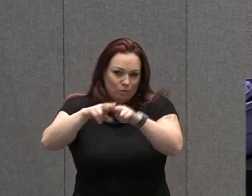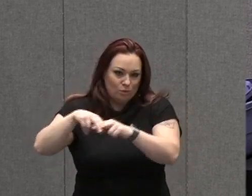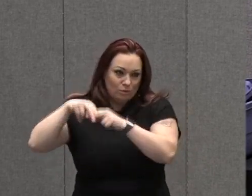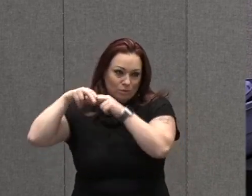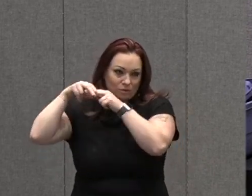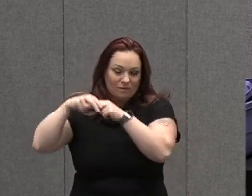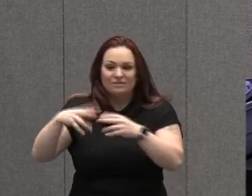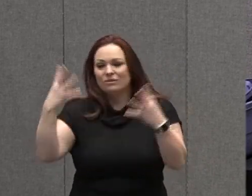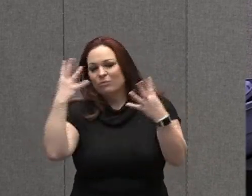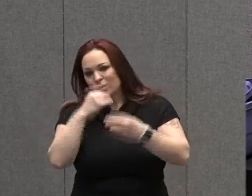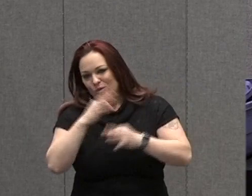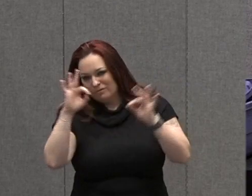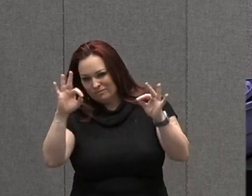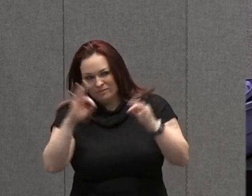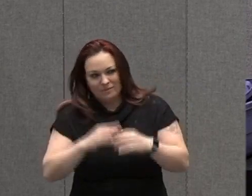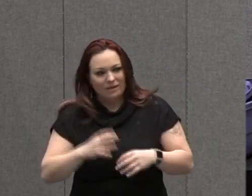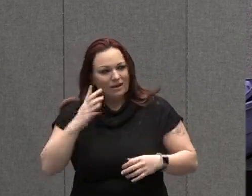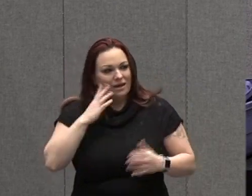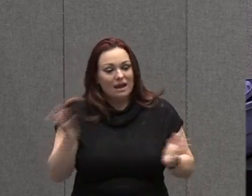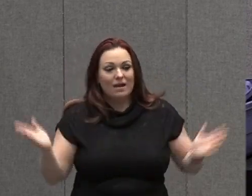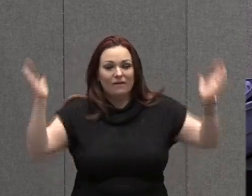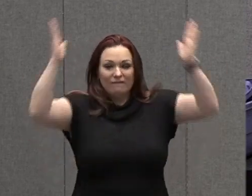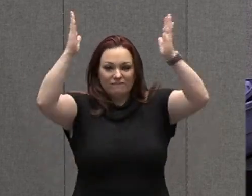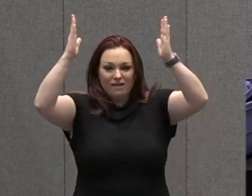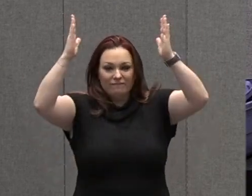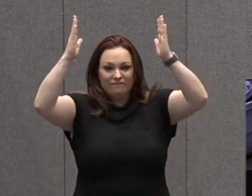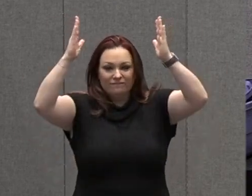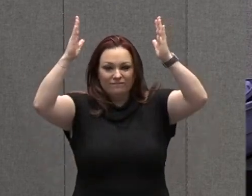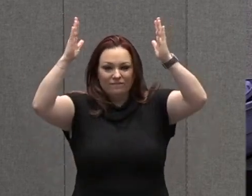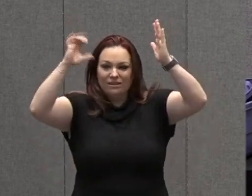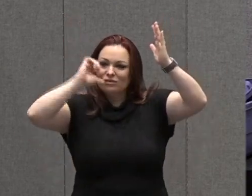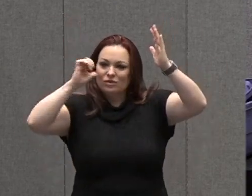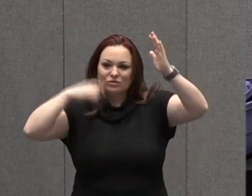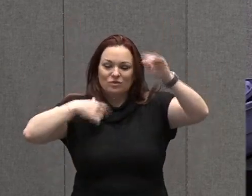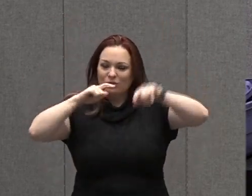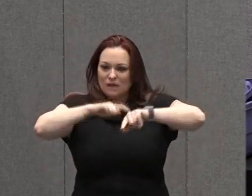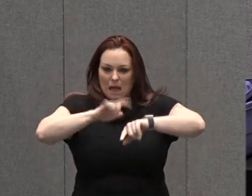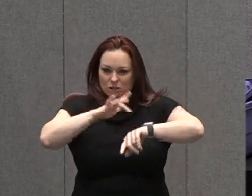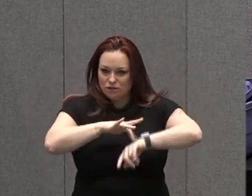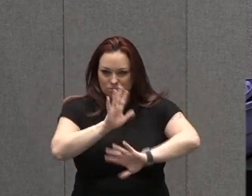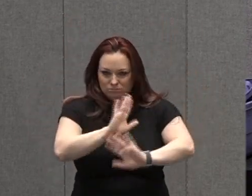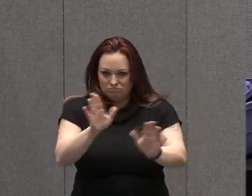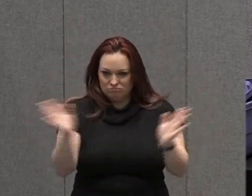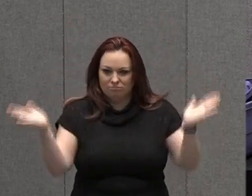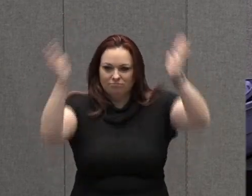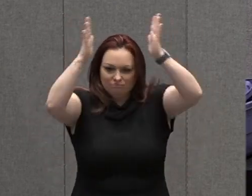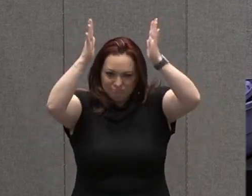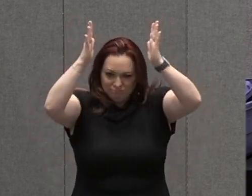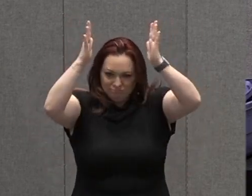Very nice! - That was cool! Air high five! Air high five yes. That was fantastic.